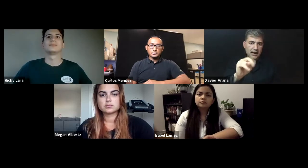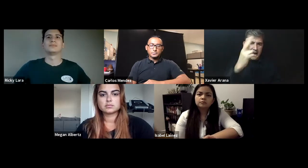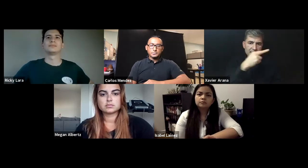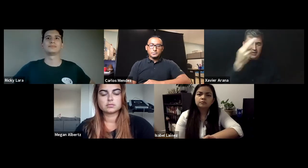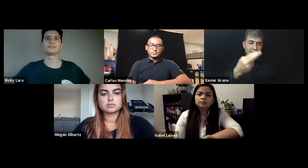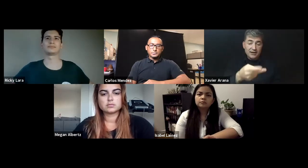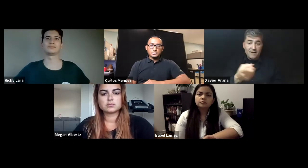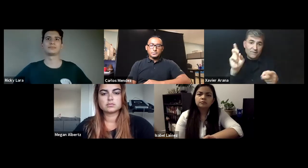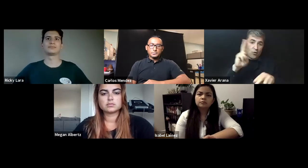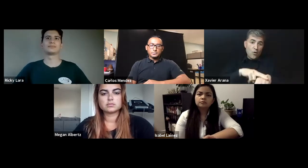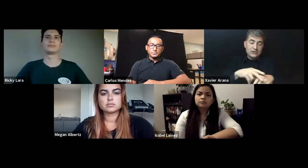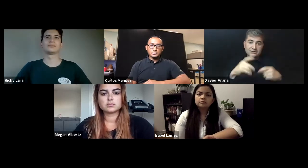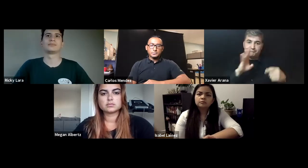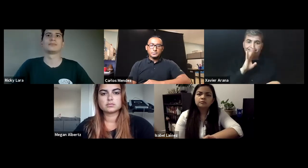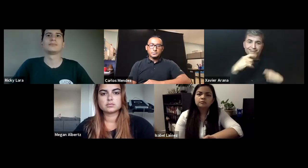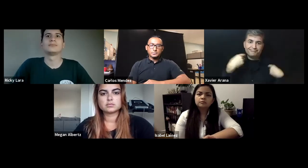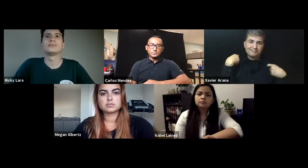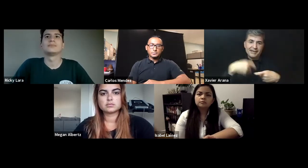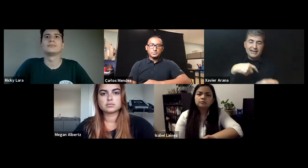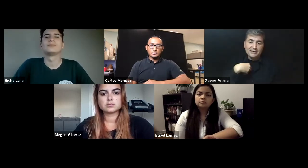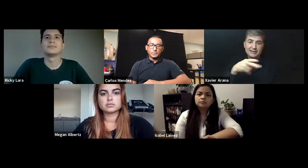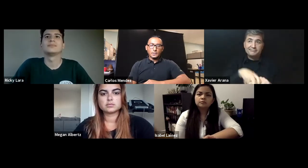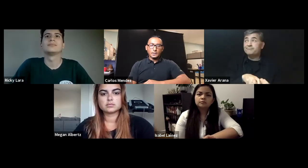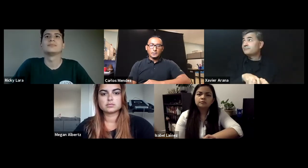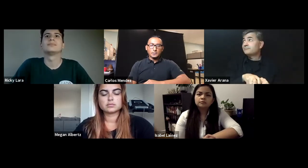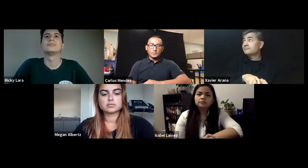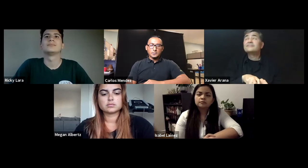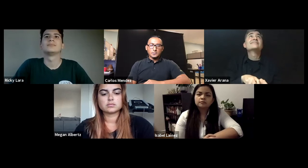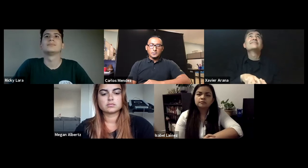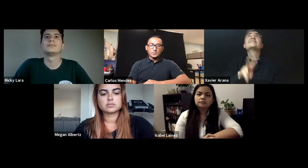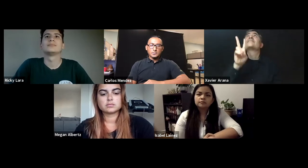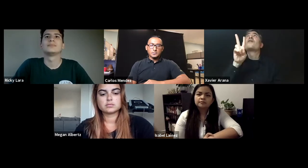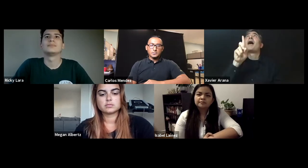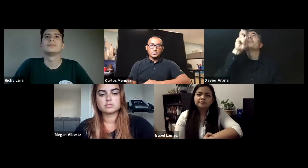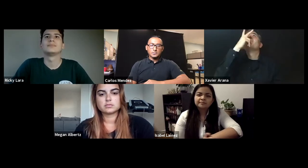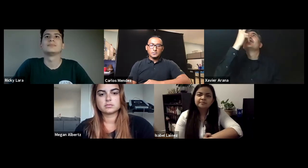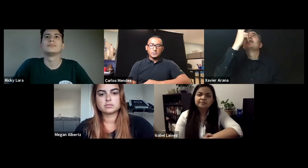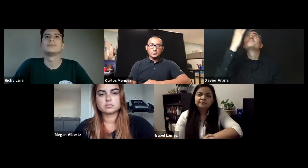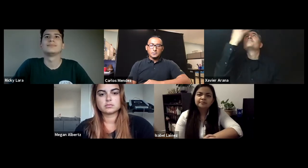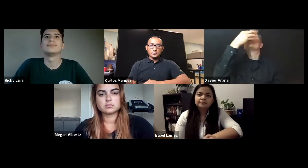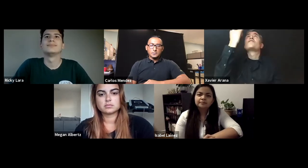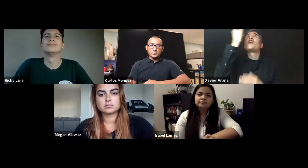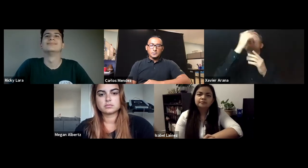and both of my parents are also Roman Catholics, um, and of course, I would go to church